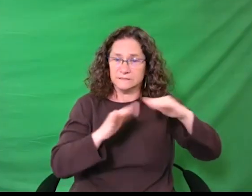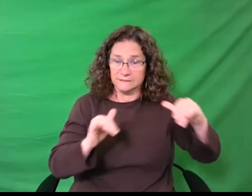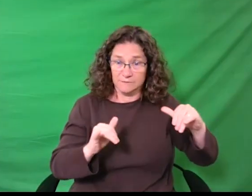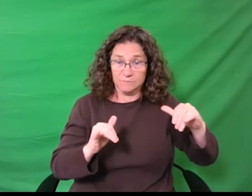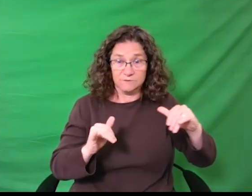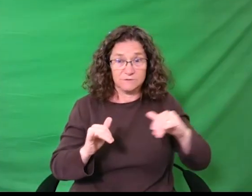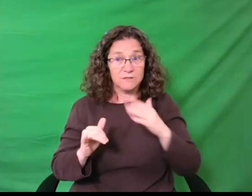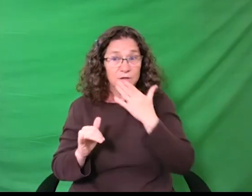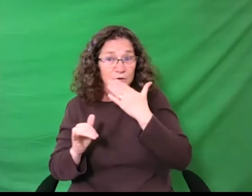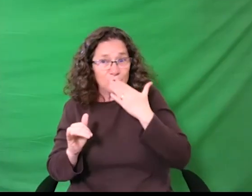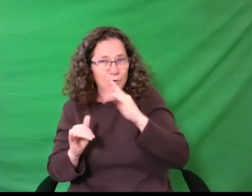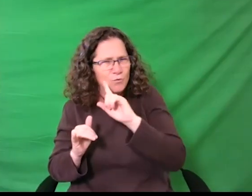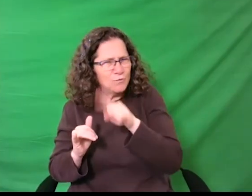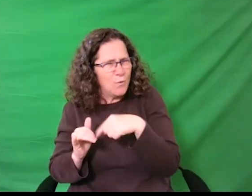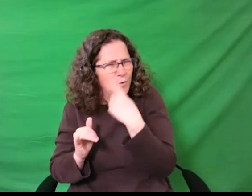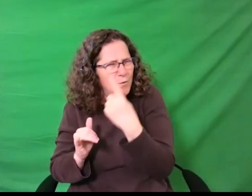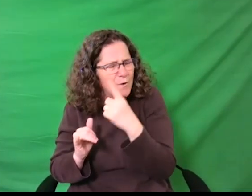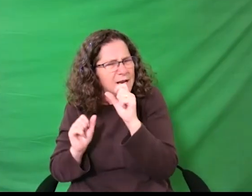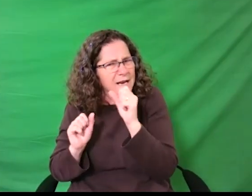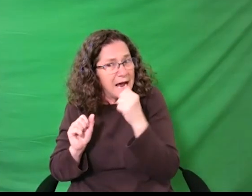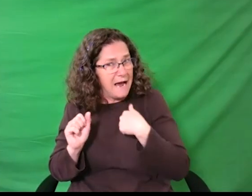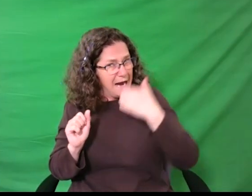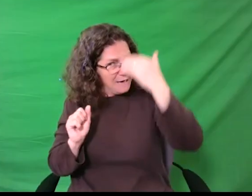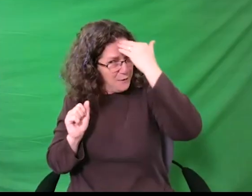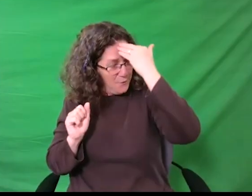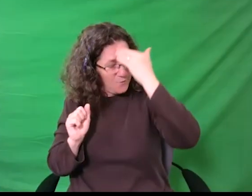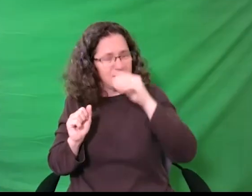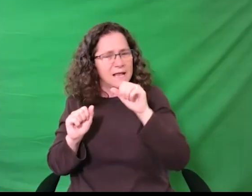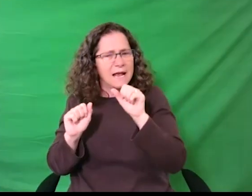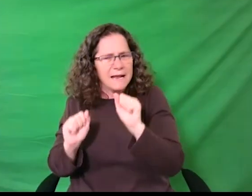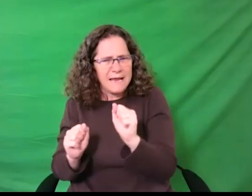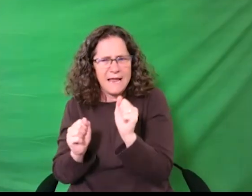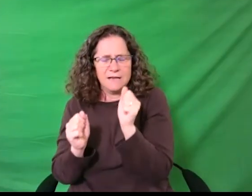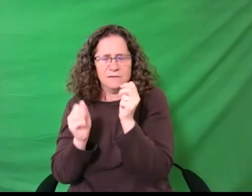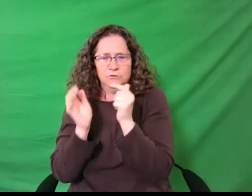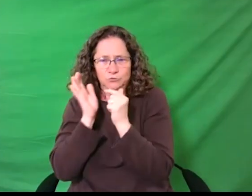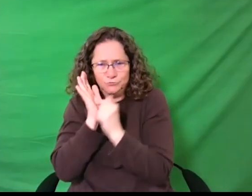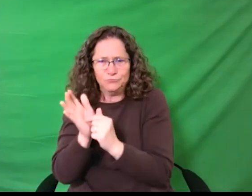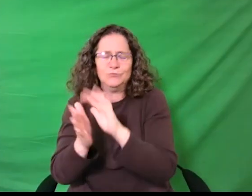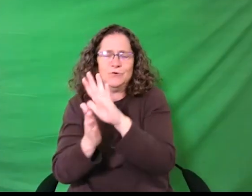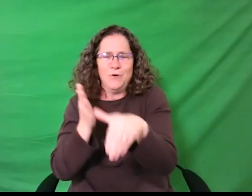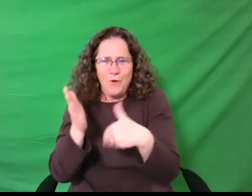all aspects of a phonology and phonological structure